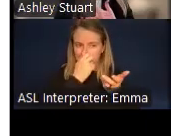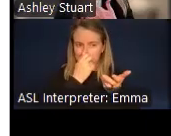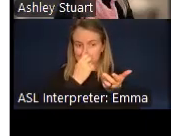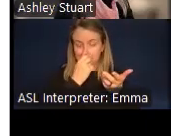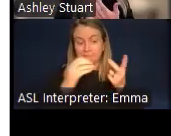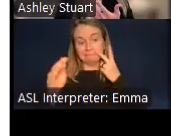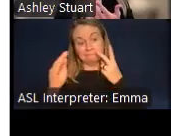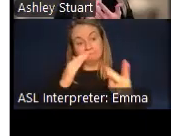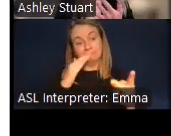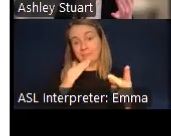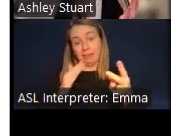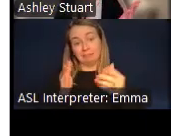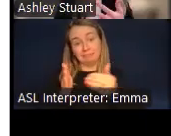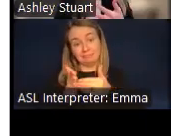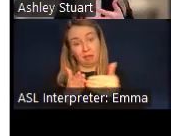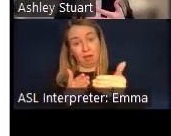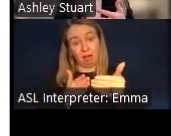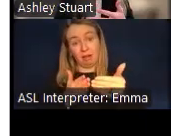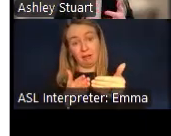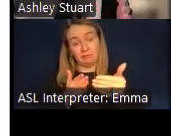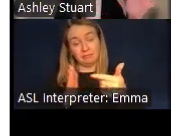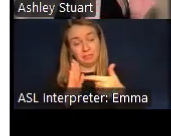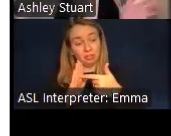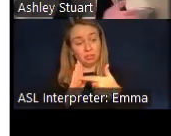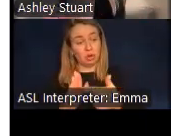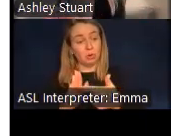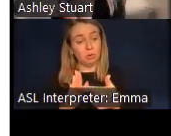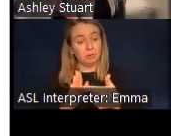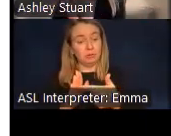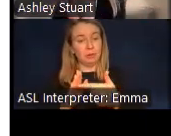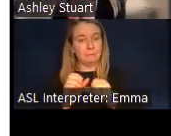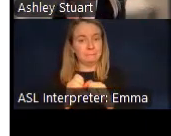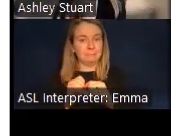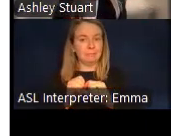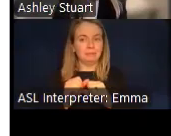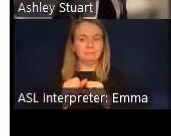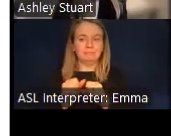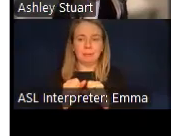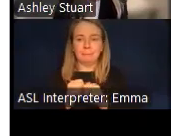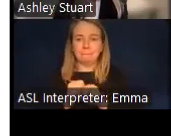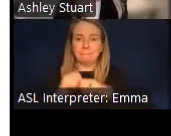and often are reflective of bursts of development and motor skills.